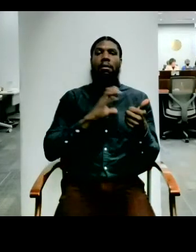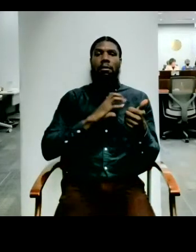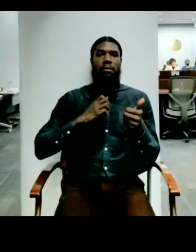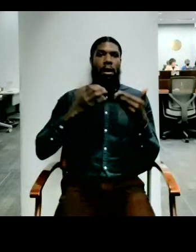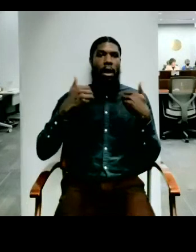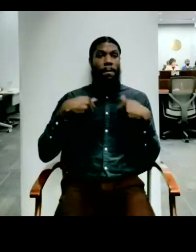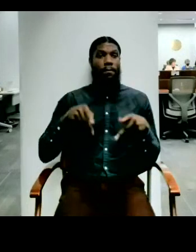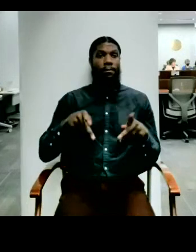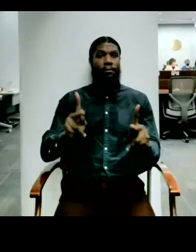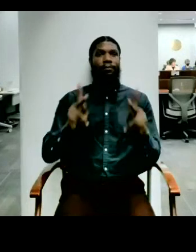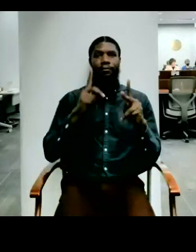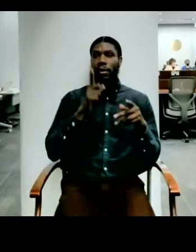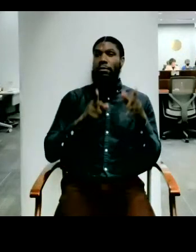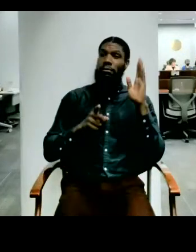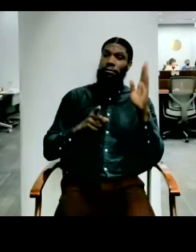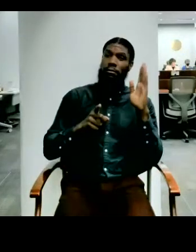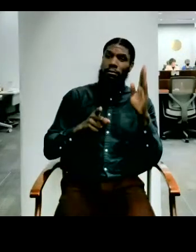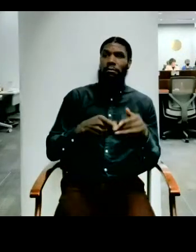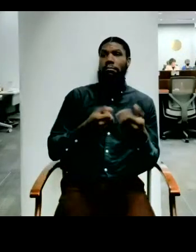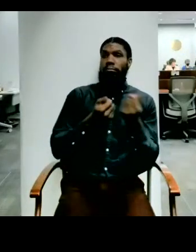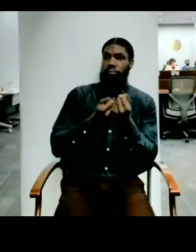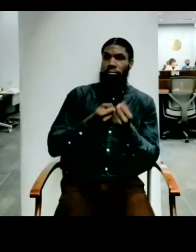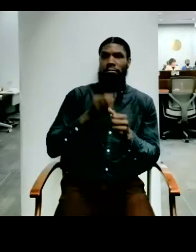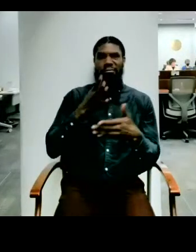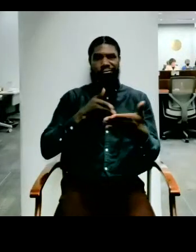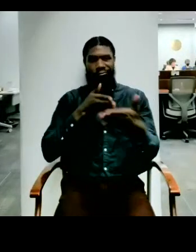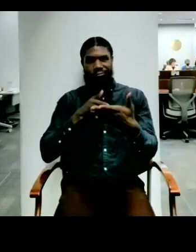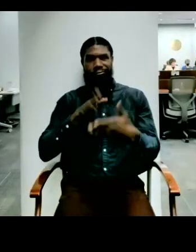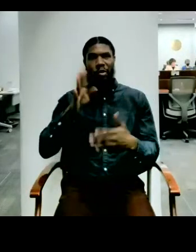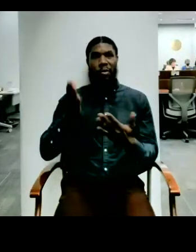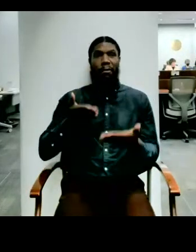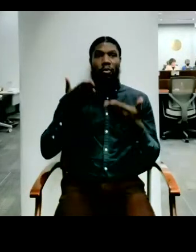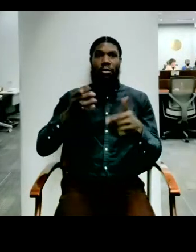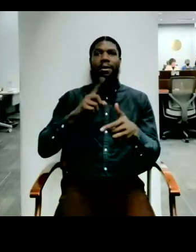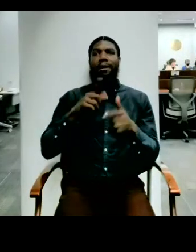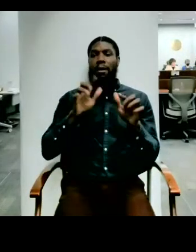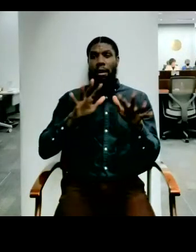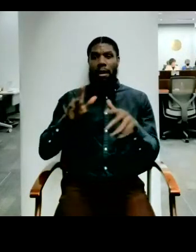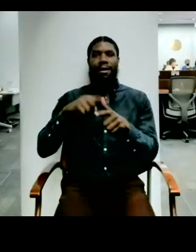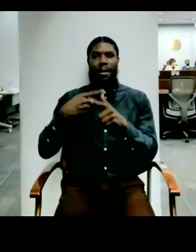speak either for or against Commissioner Lucas' motion followed by a vote of the Commission.